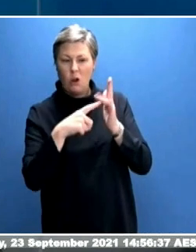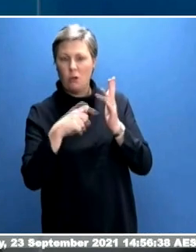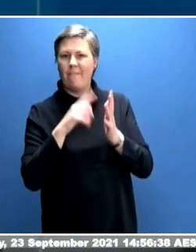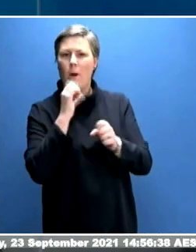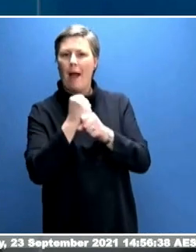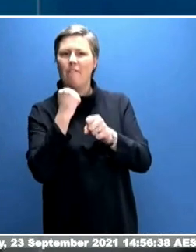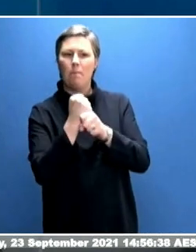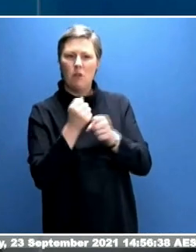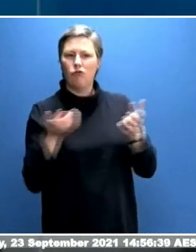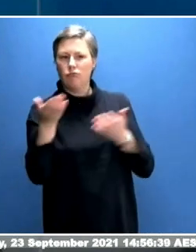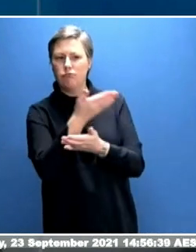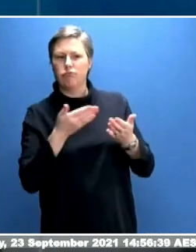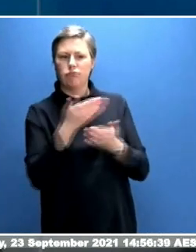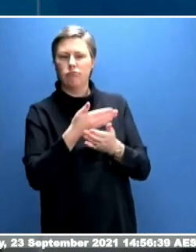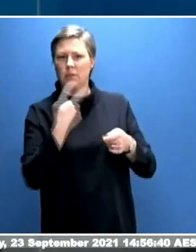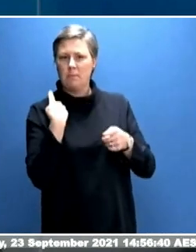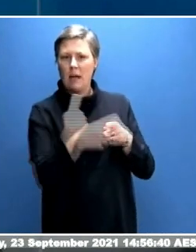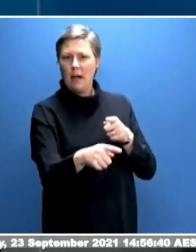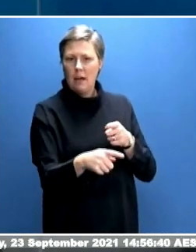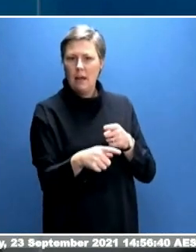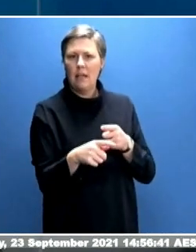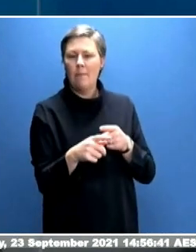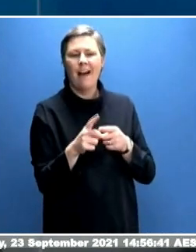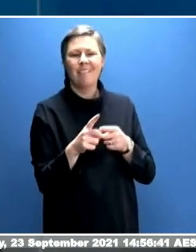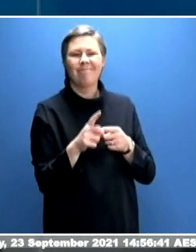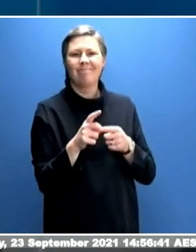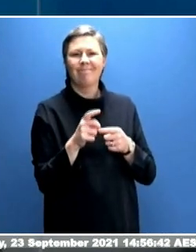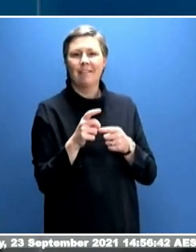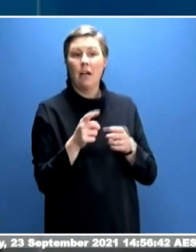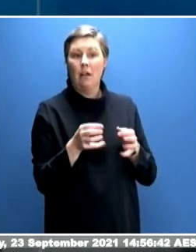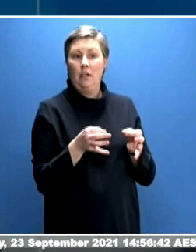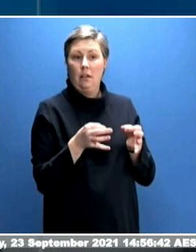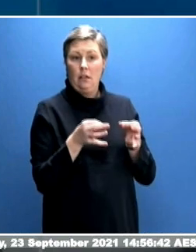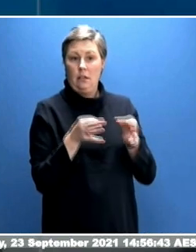However, it was determined to defer that to stage 2, which is the